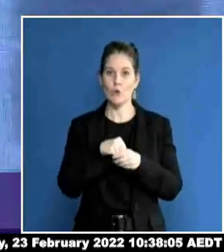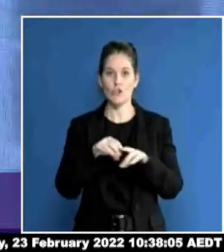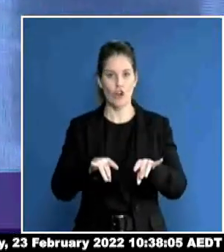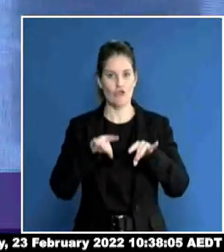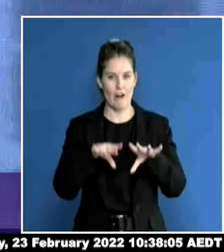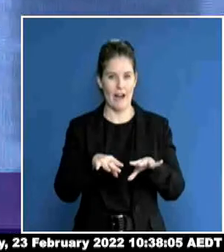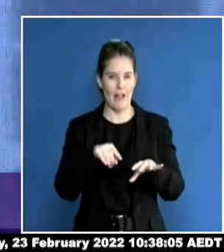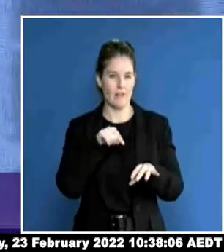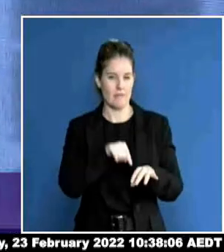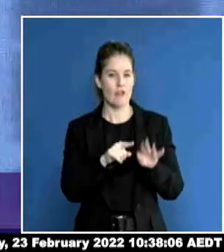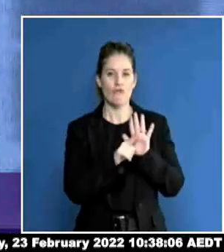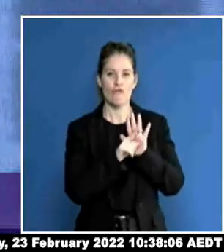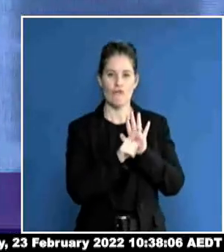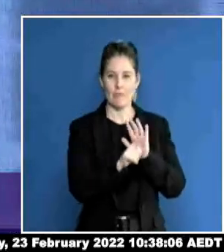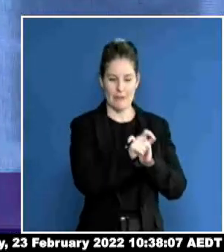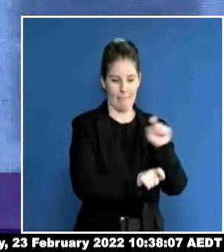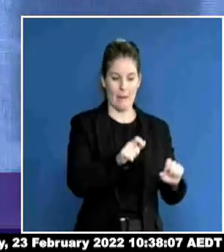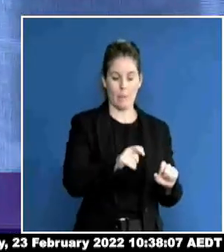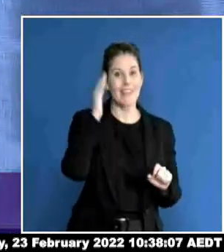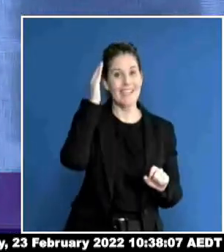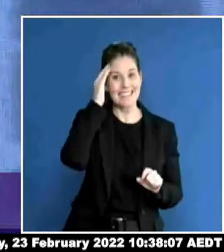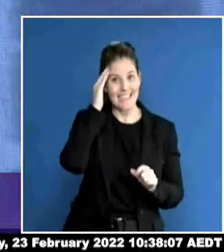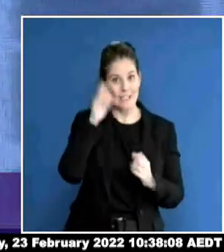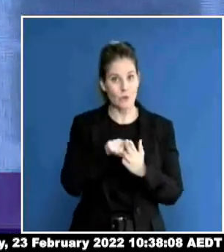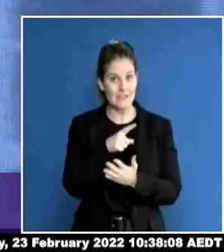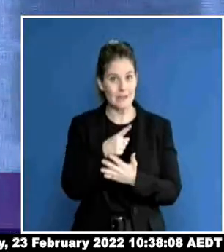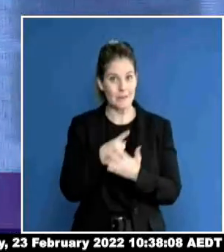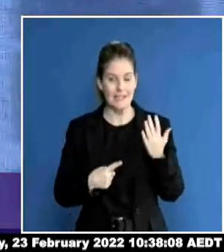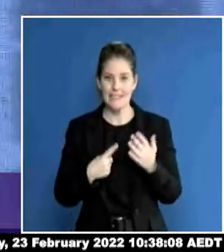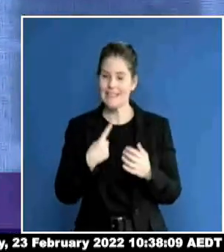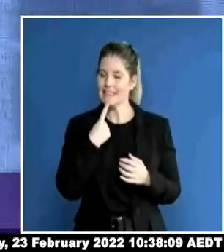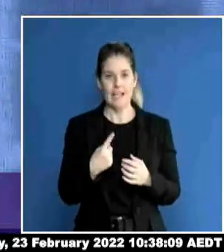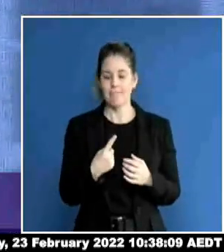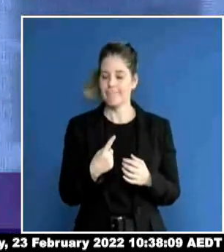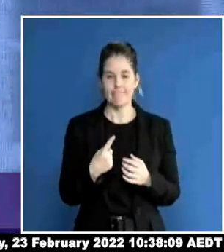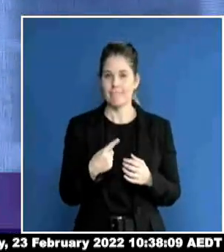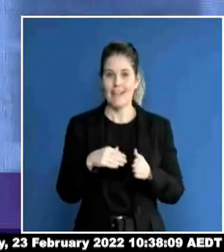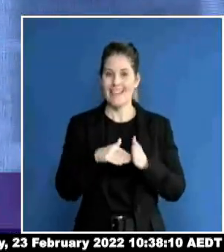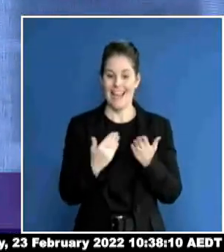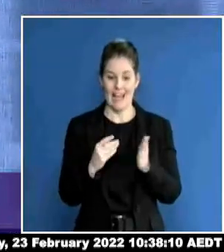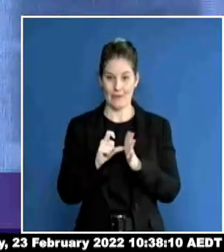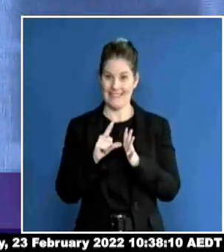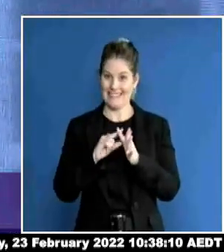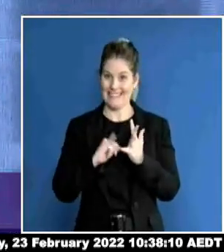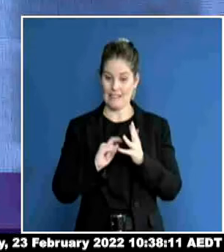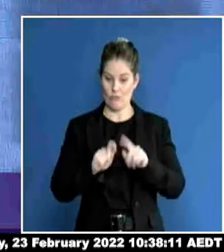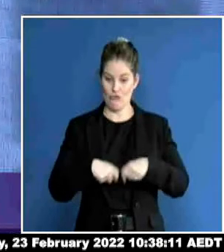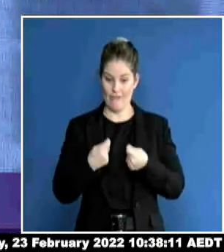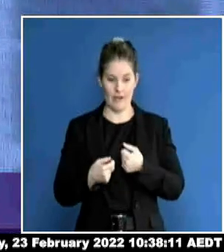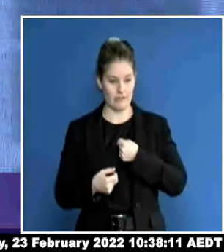"The current system of DES providers means there is very little incentive to keep people